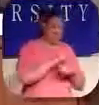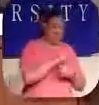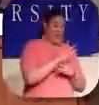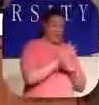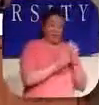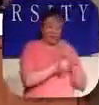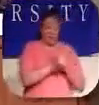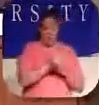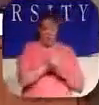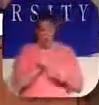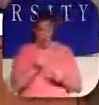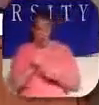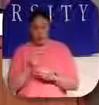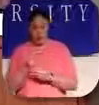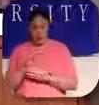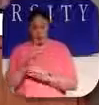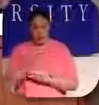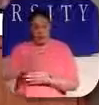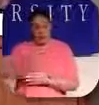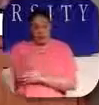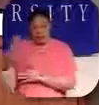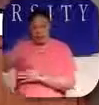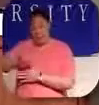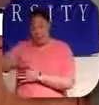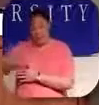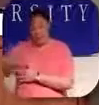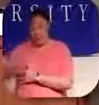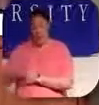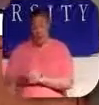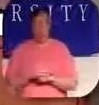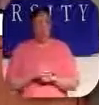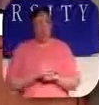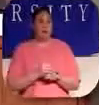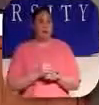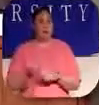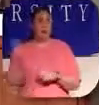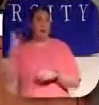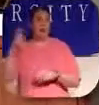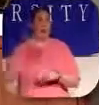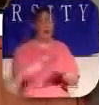and I need that space Now, do I need it in the workplace? Hmm--maybe not